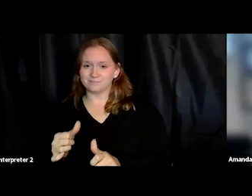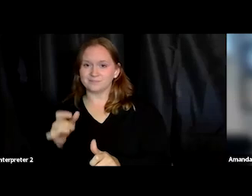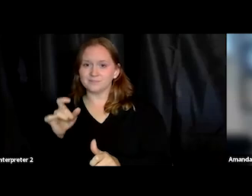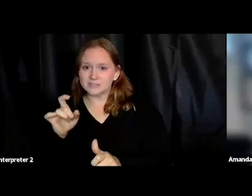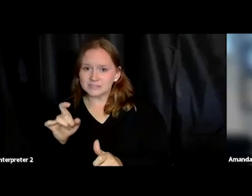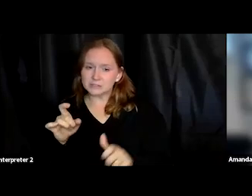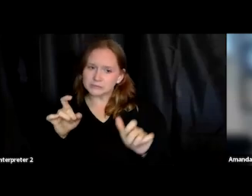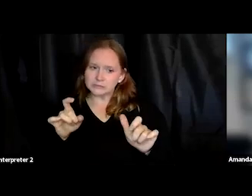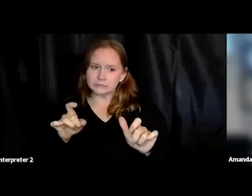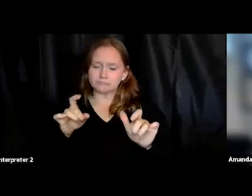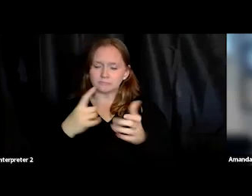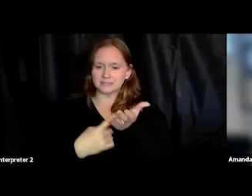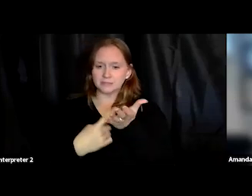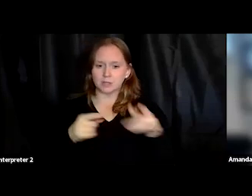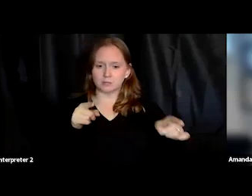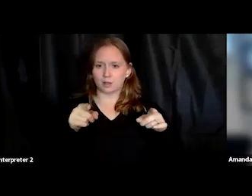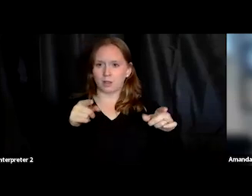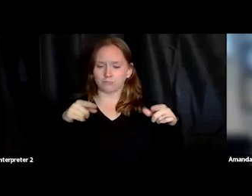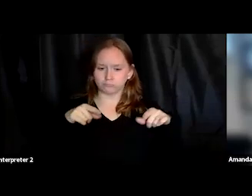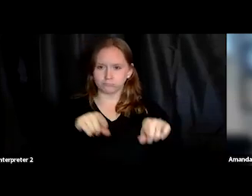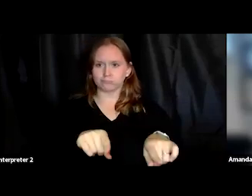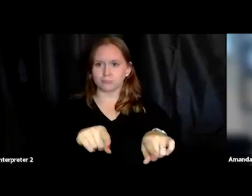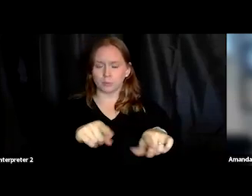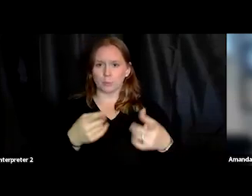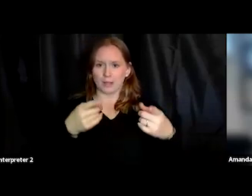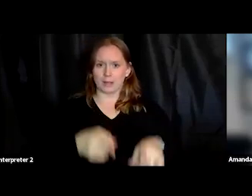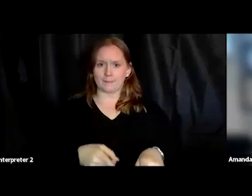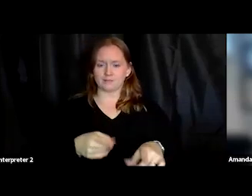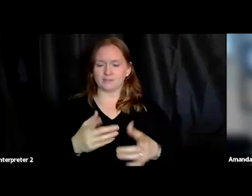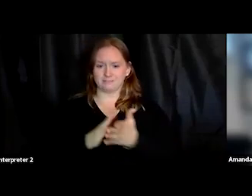of what happens when those symptoms lead to the functional impairments